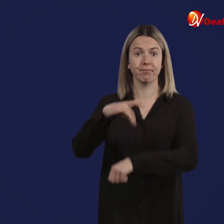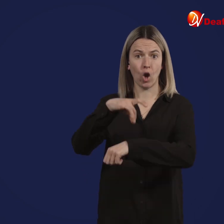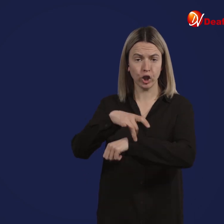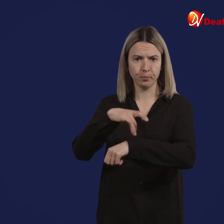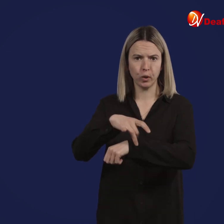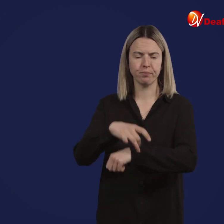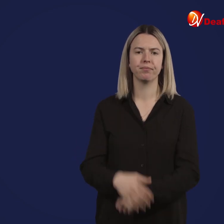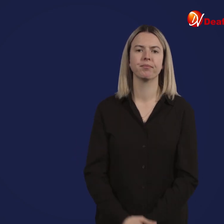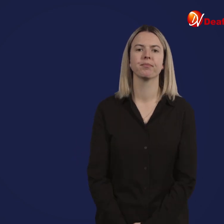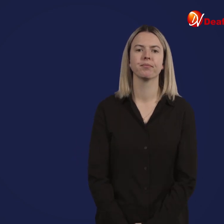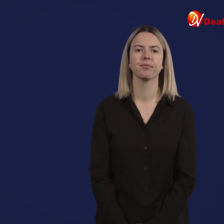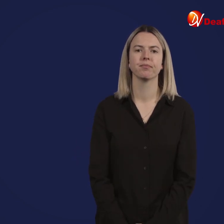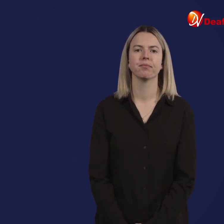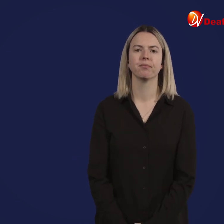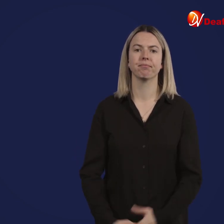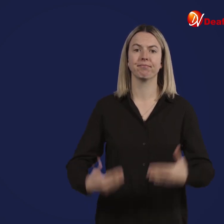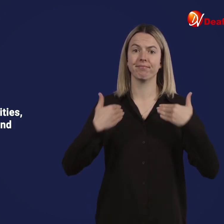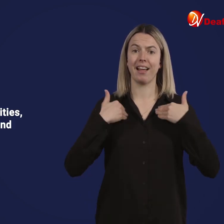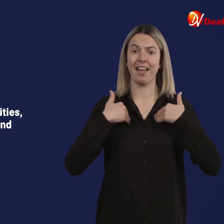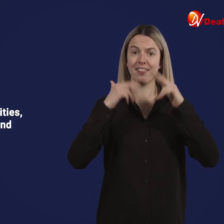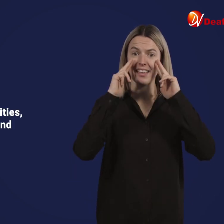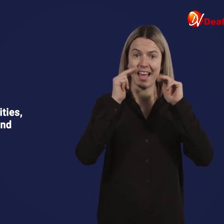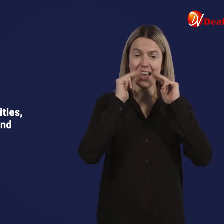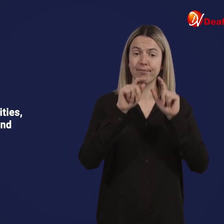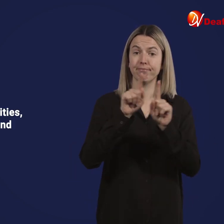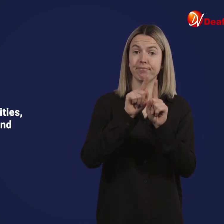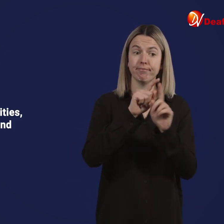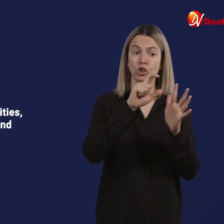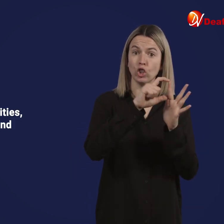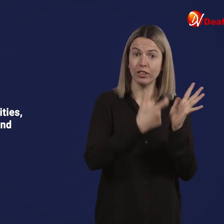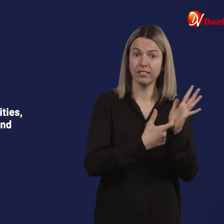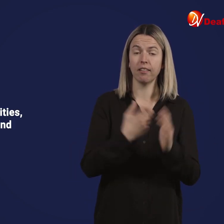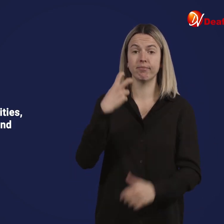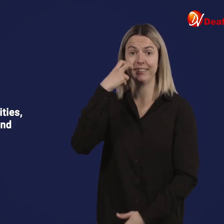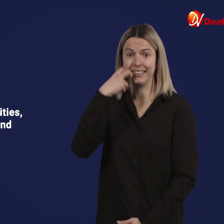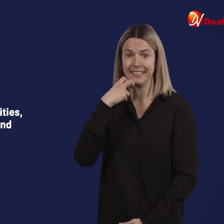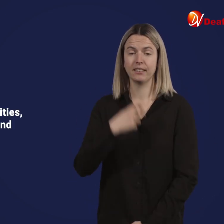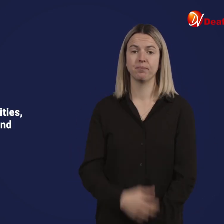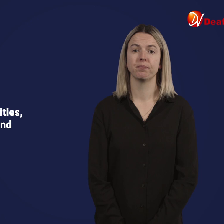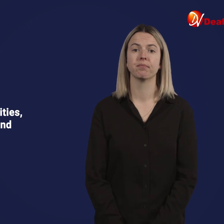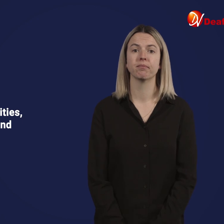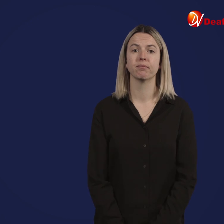In hospitals. In healthcare facilities like GP clinics and dentists.